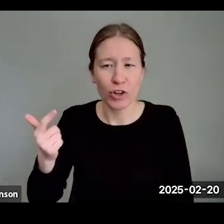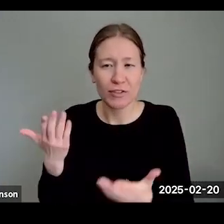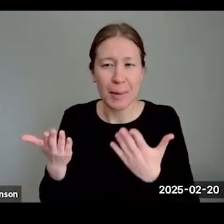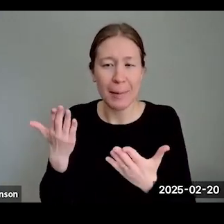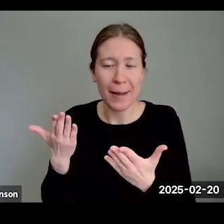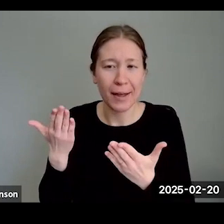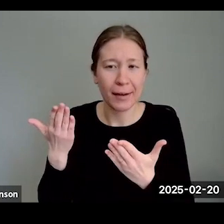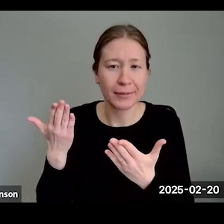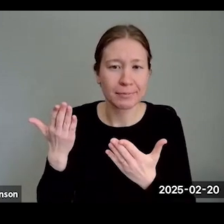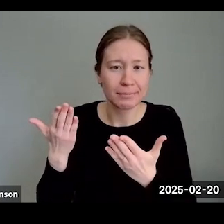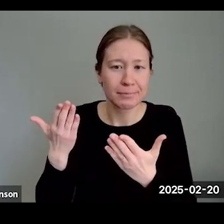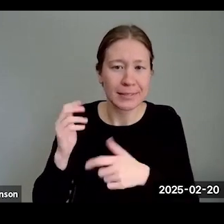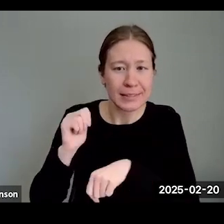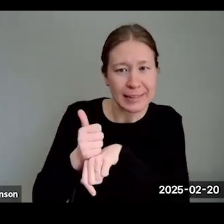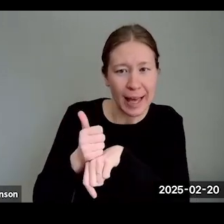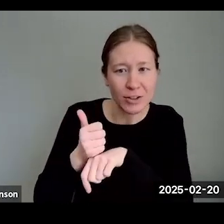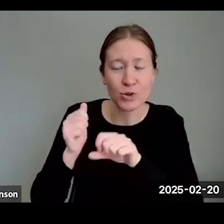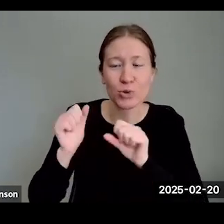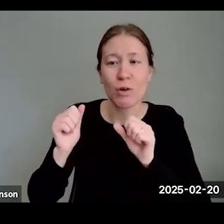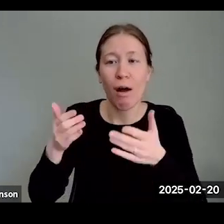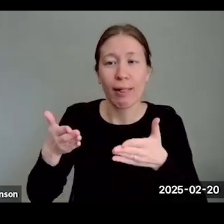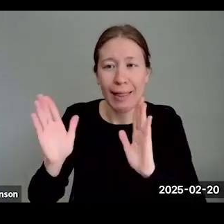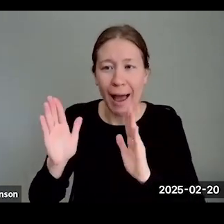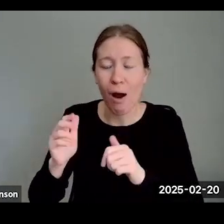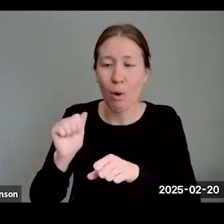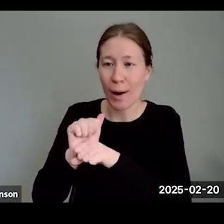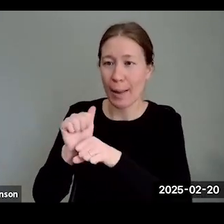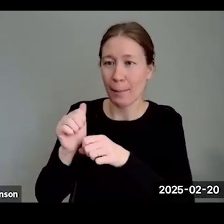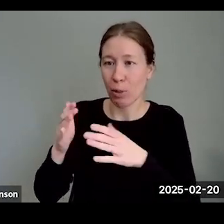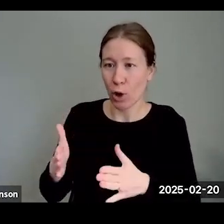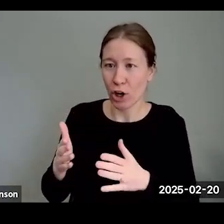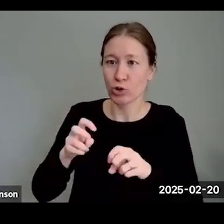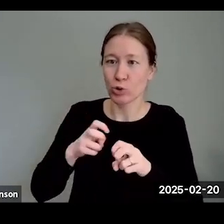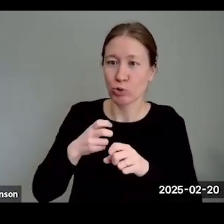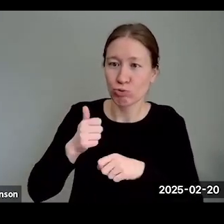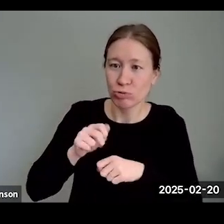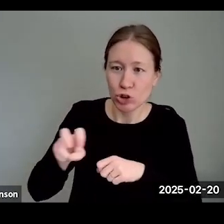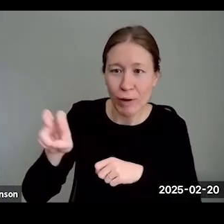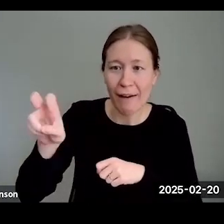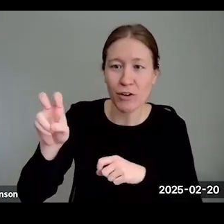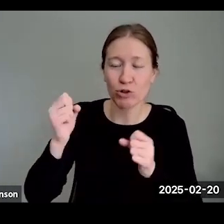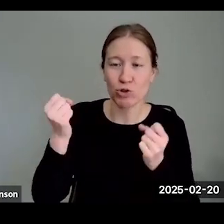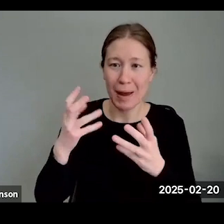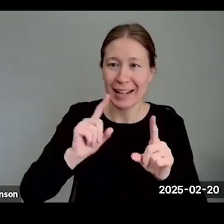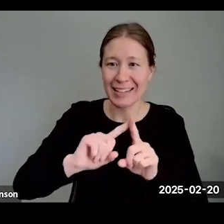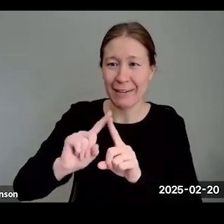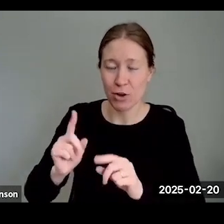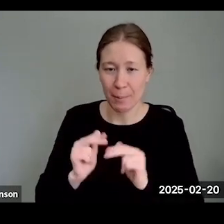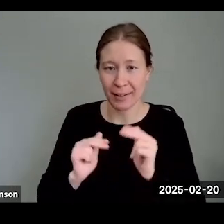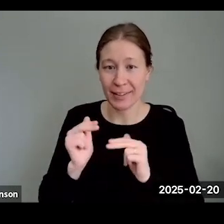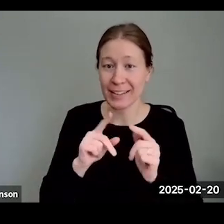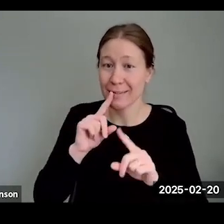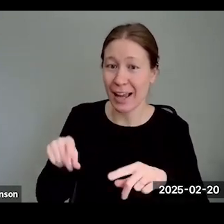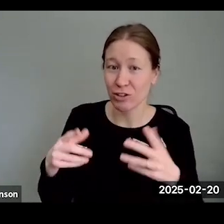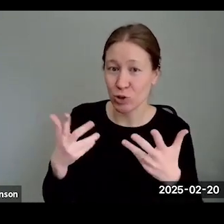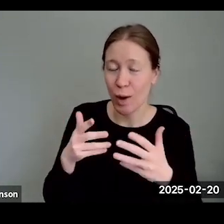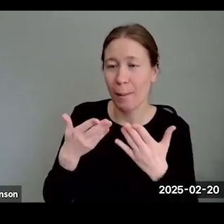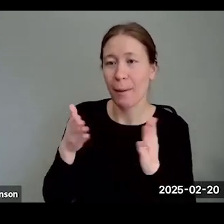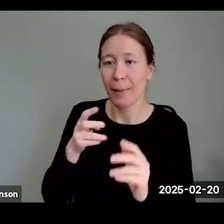to get to multiple work buildings? And our options are, public transportation, ride share,